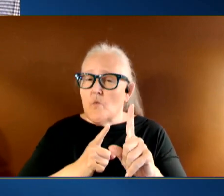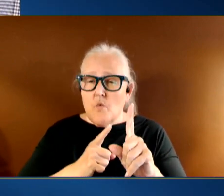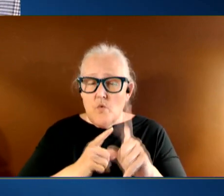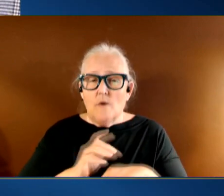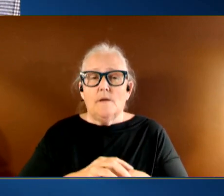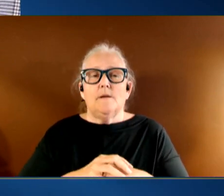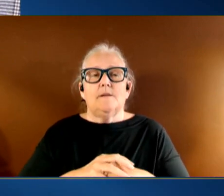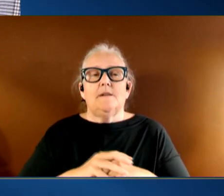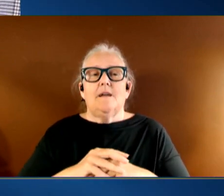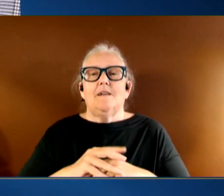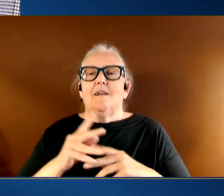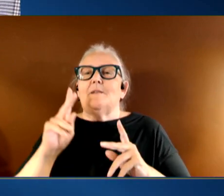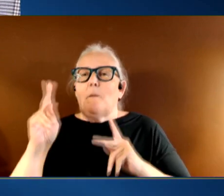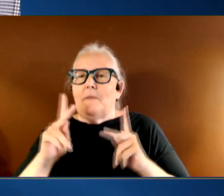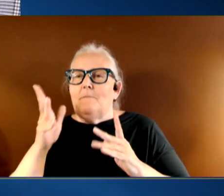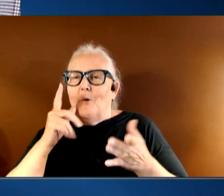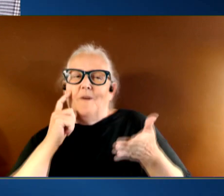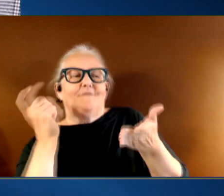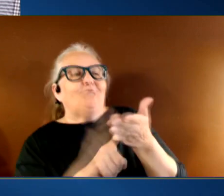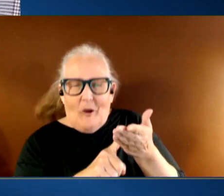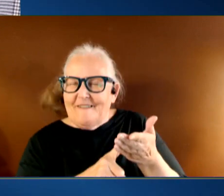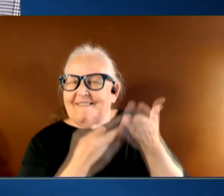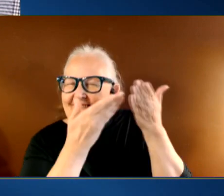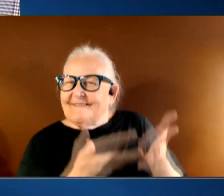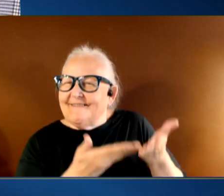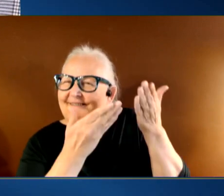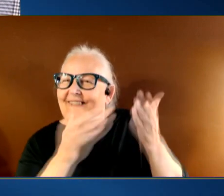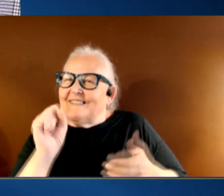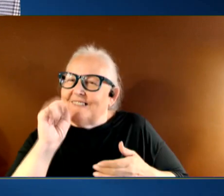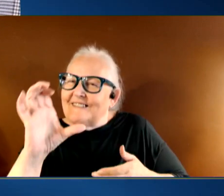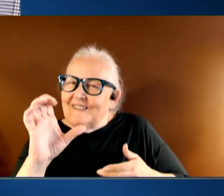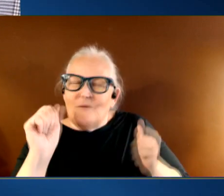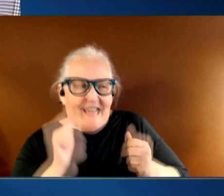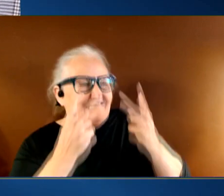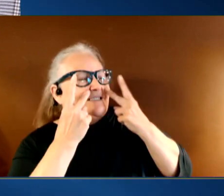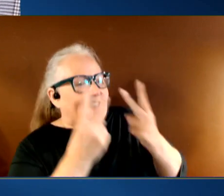make people with sickle cell disease visible. And the way that we do that is by making data